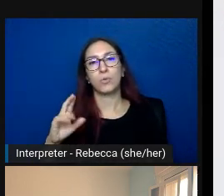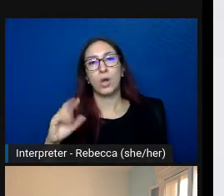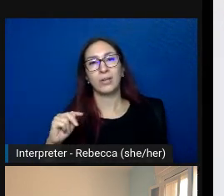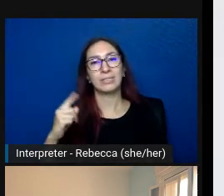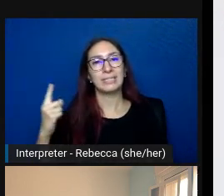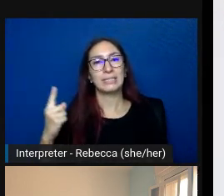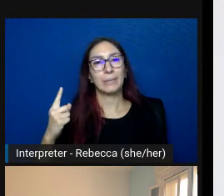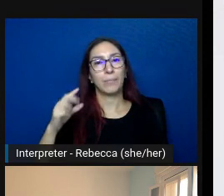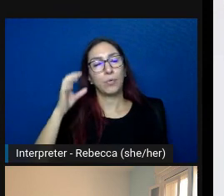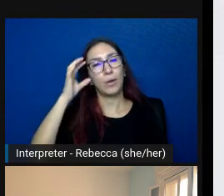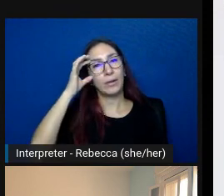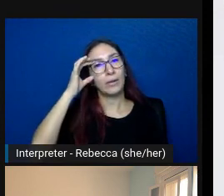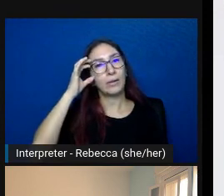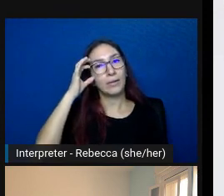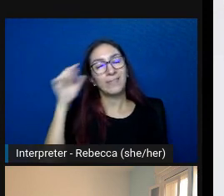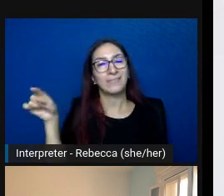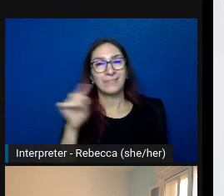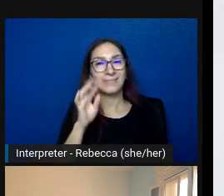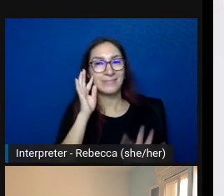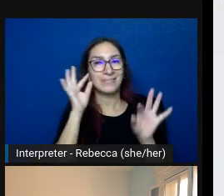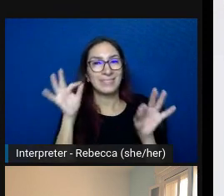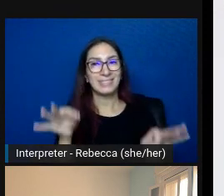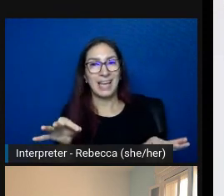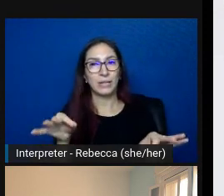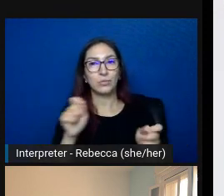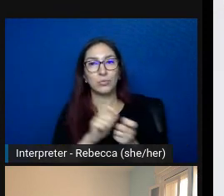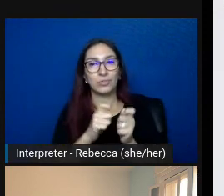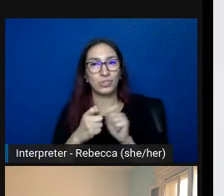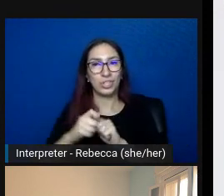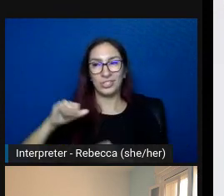they decided to change that. We moved to GitHub.